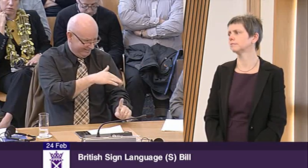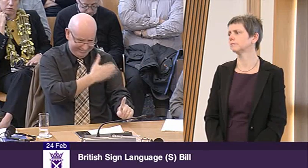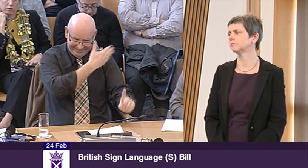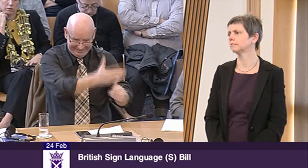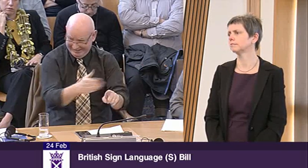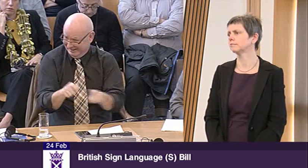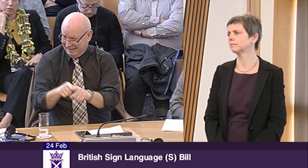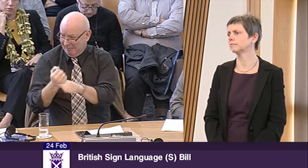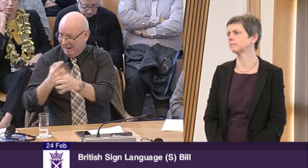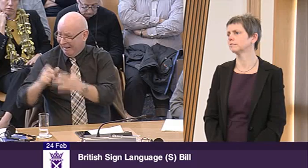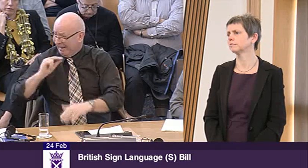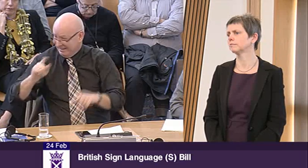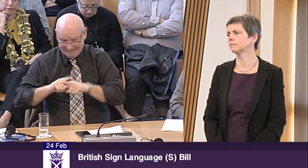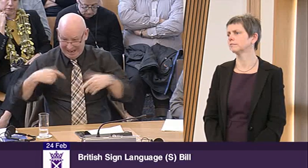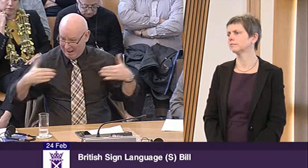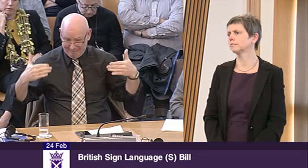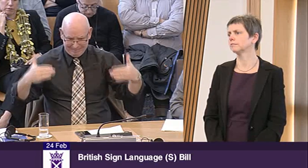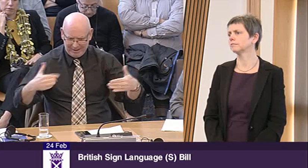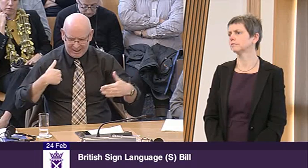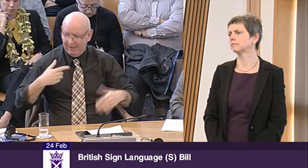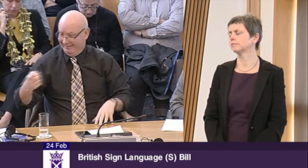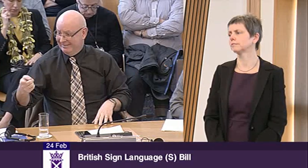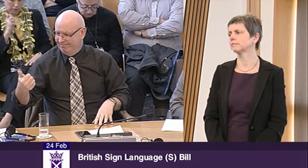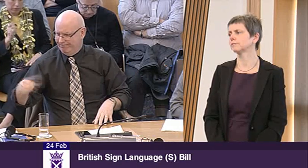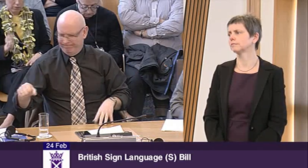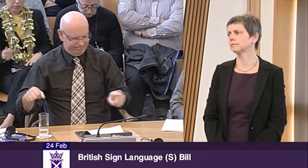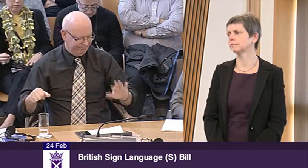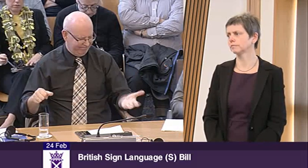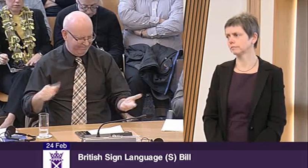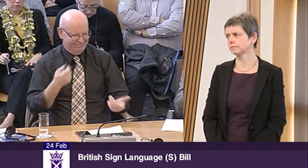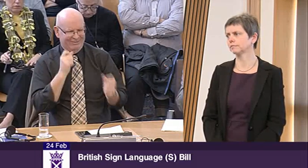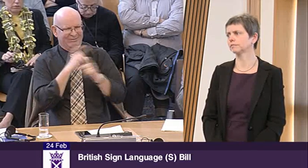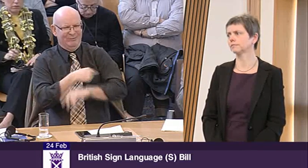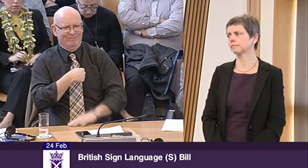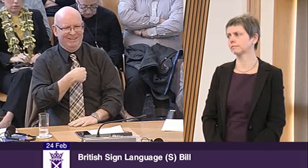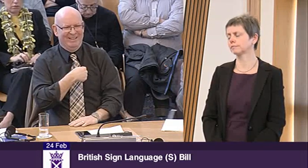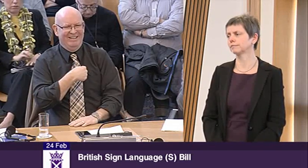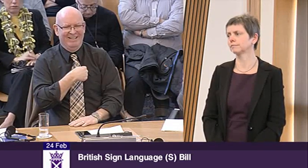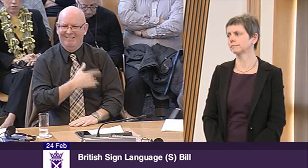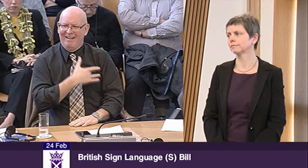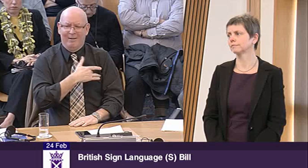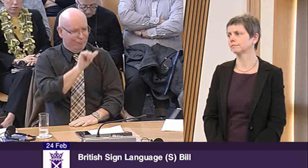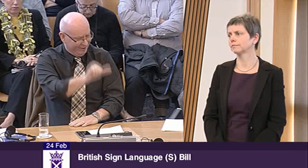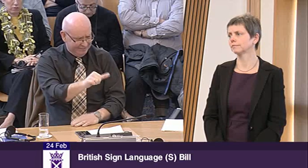As I said, the deaf community has waited for a long time and, from our point of view in